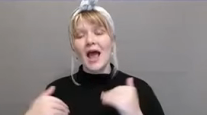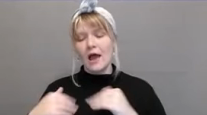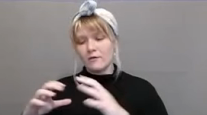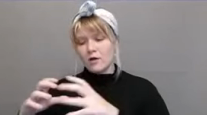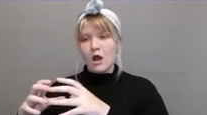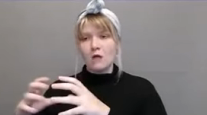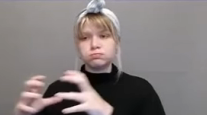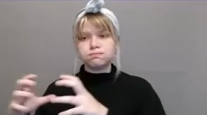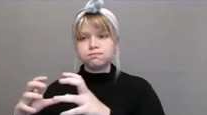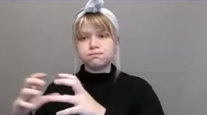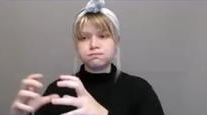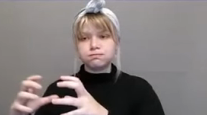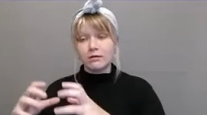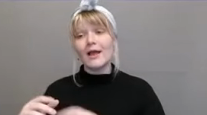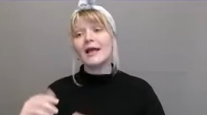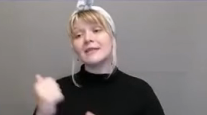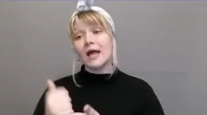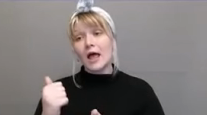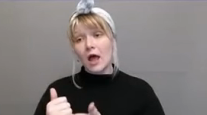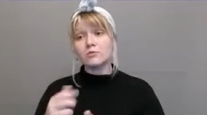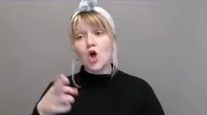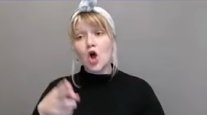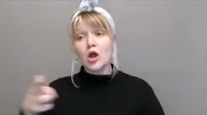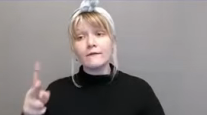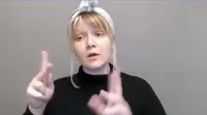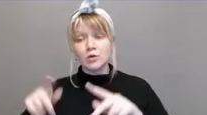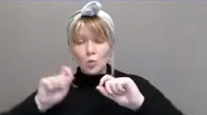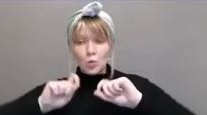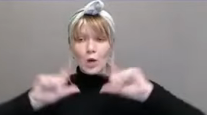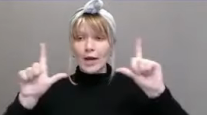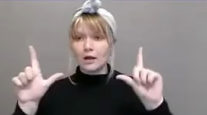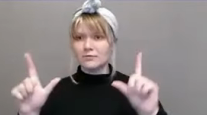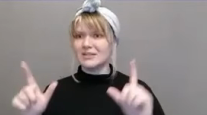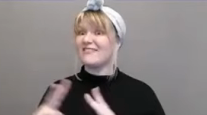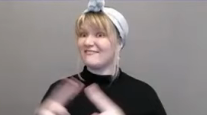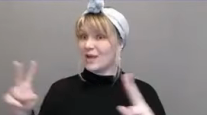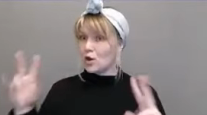wake up that may be hard of hearing. It’s extra loud as well, which will help somebody.